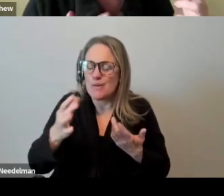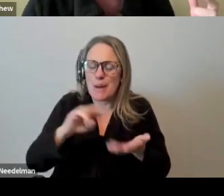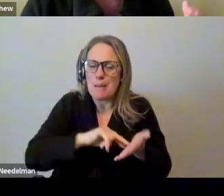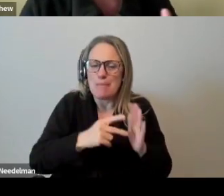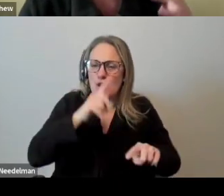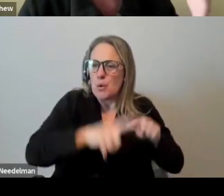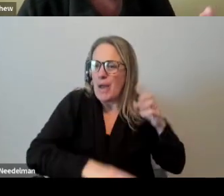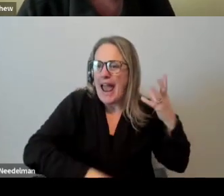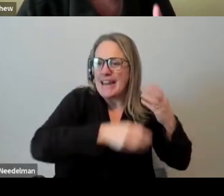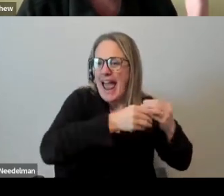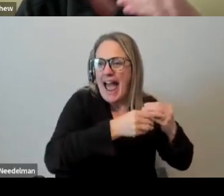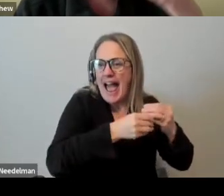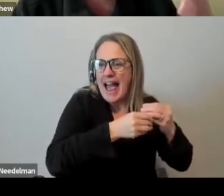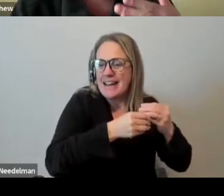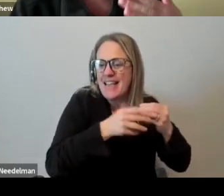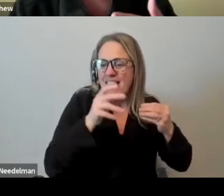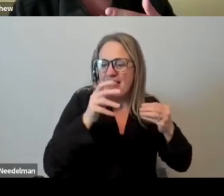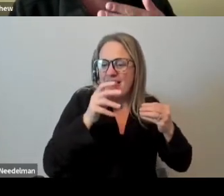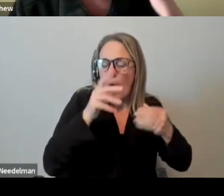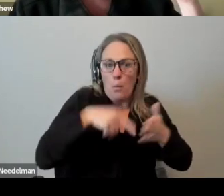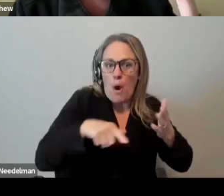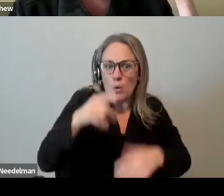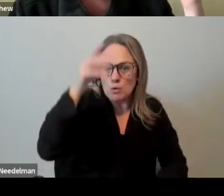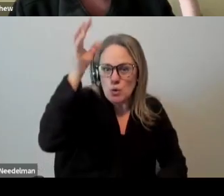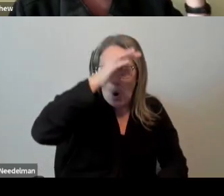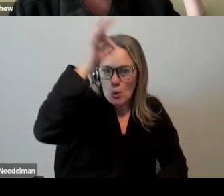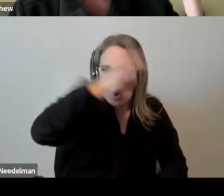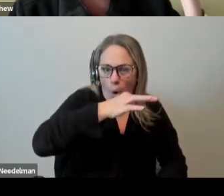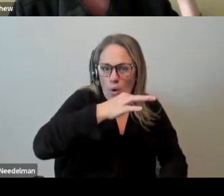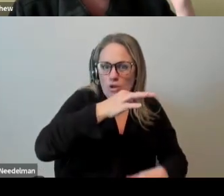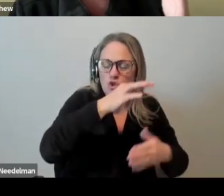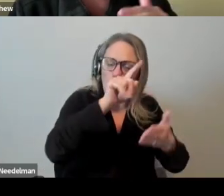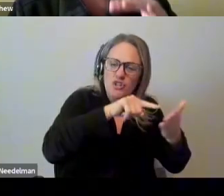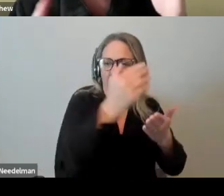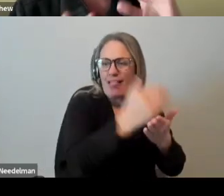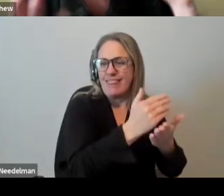And so here's where the sort of talk rests.